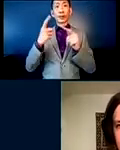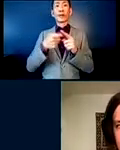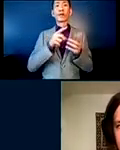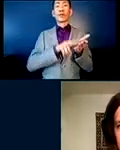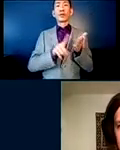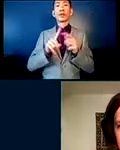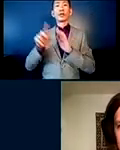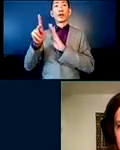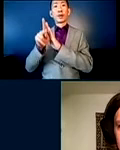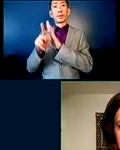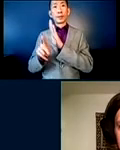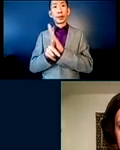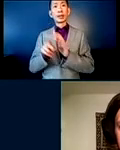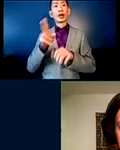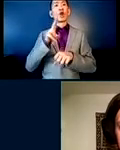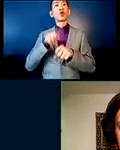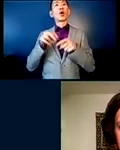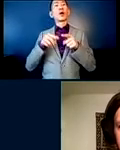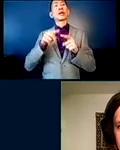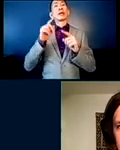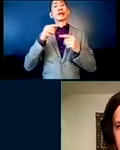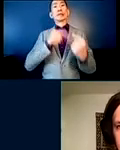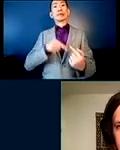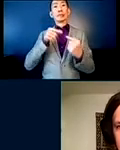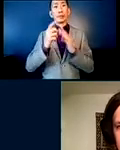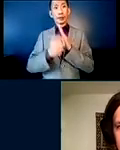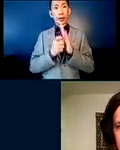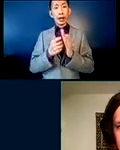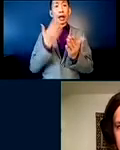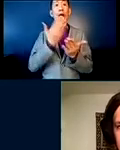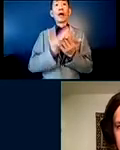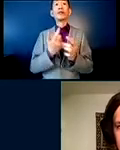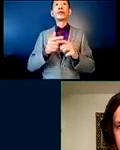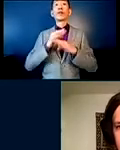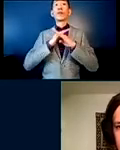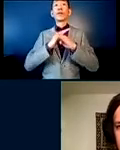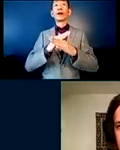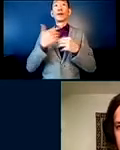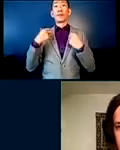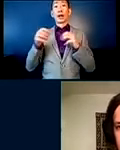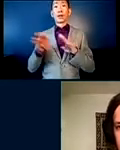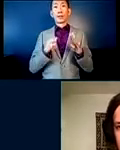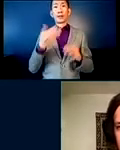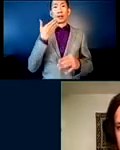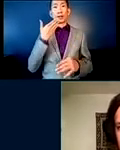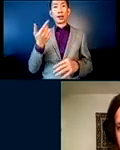RESEARCH TO POLICY, IN NORMAL AND TROUBLED TIMES, EVIDENCE FROM PREVENTIVE HEALTH BEHAVIOR."